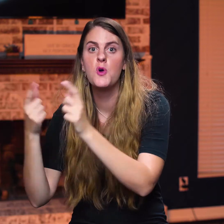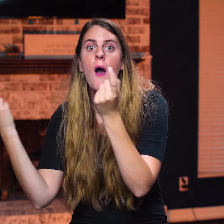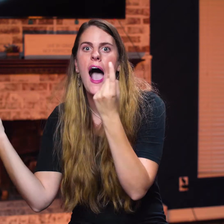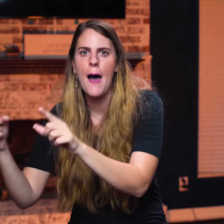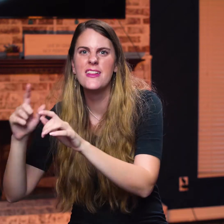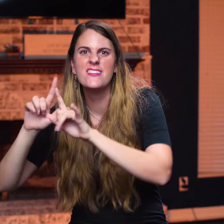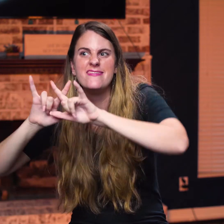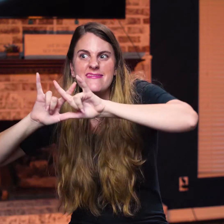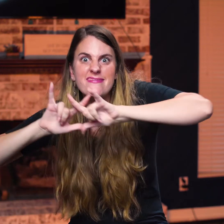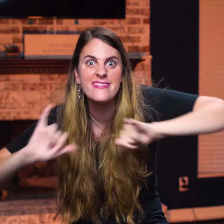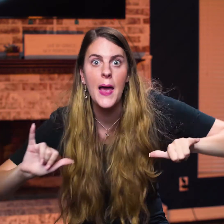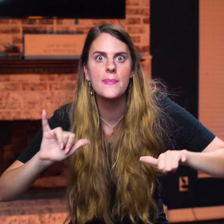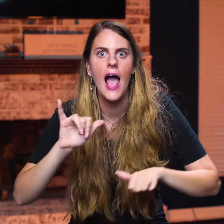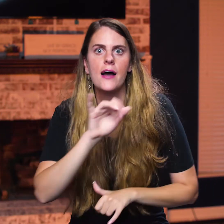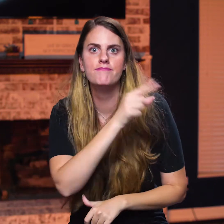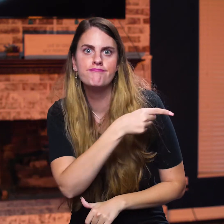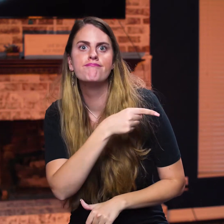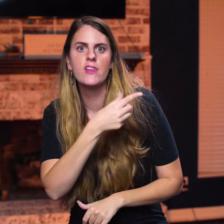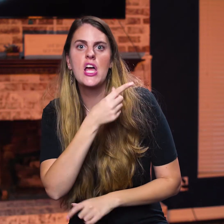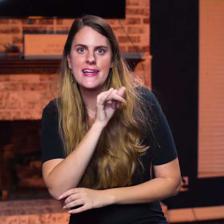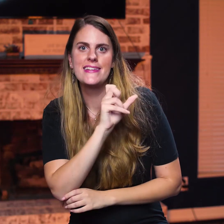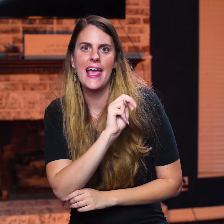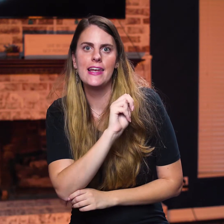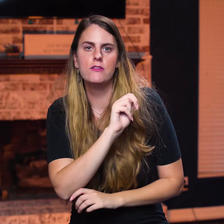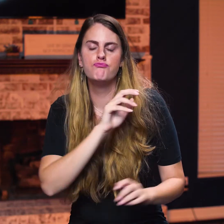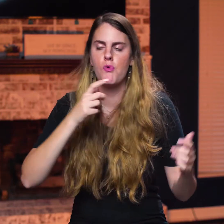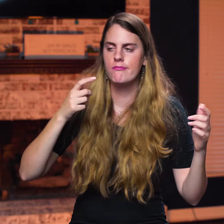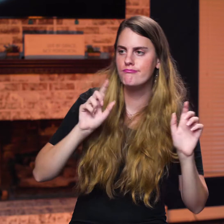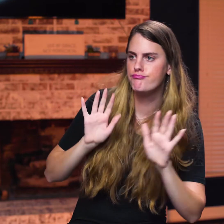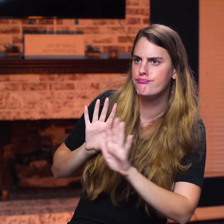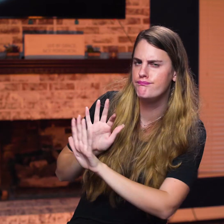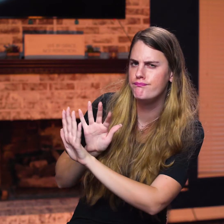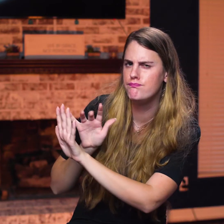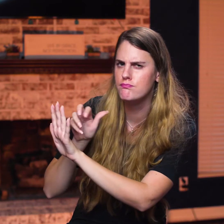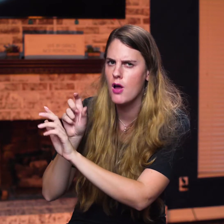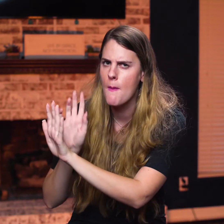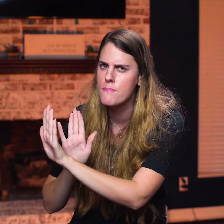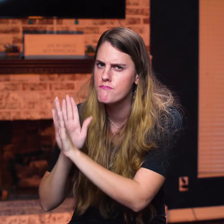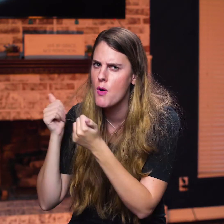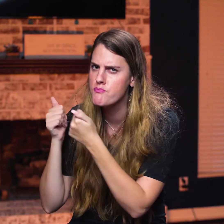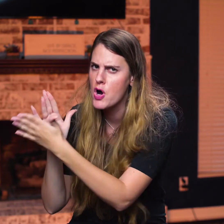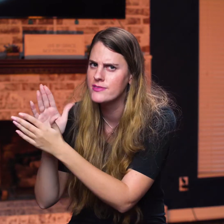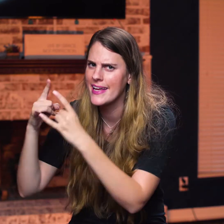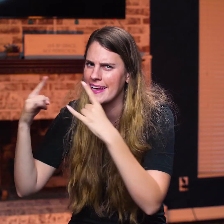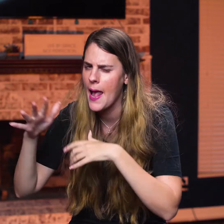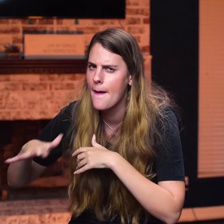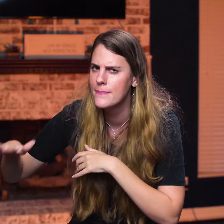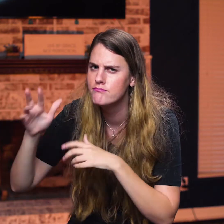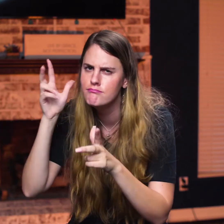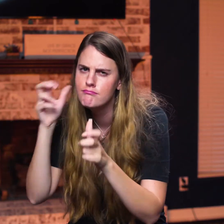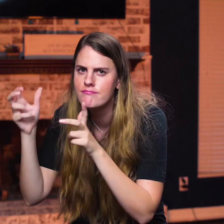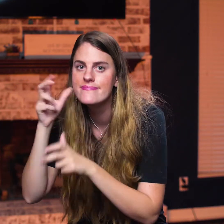to happen at the exact time and place Gideon approaches the camp.